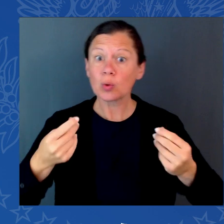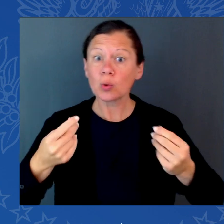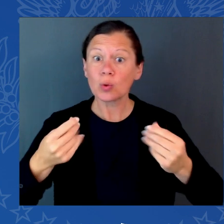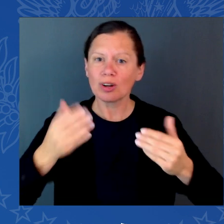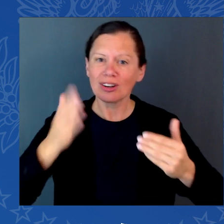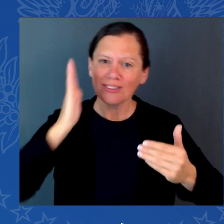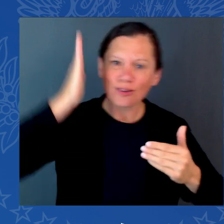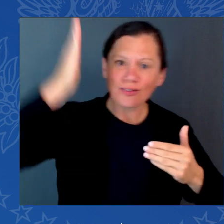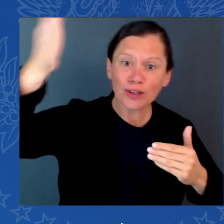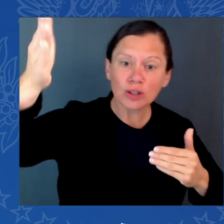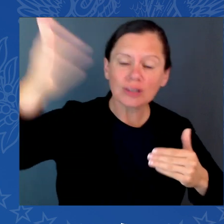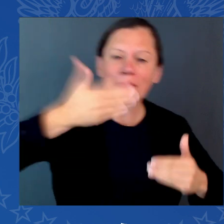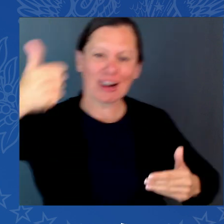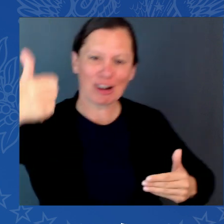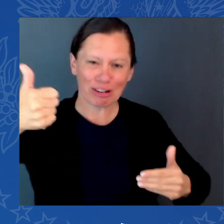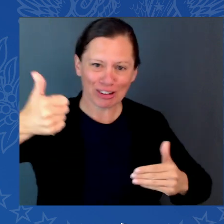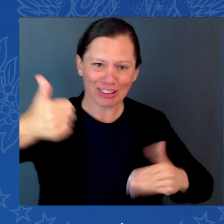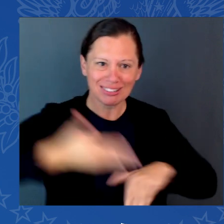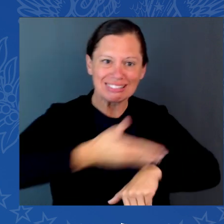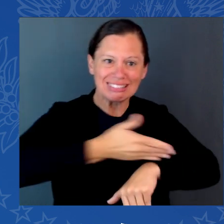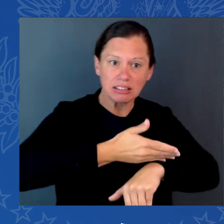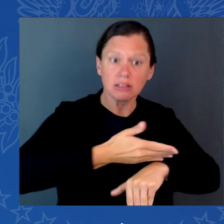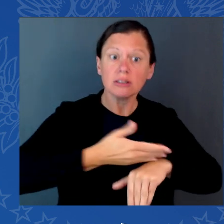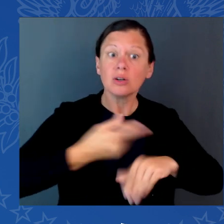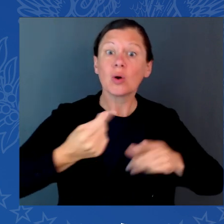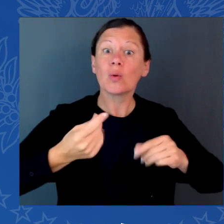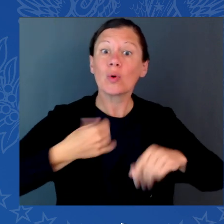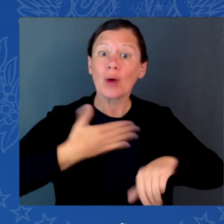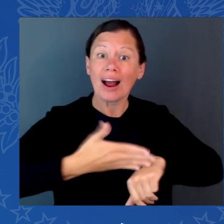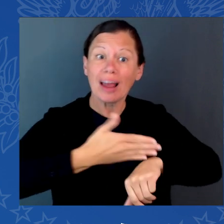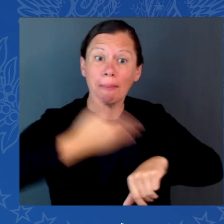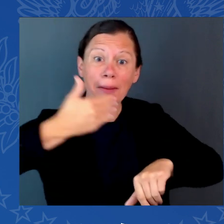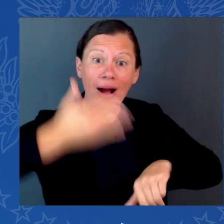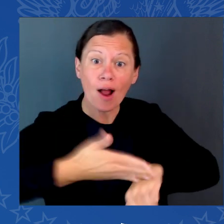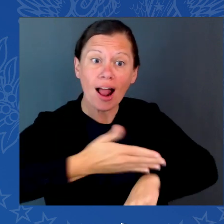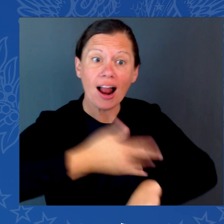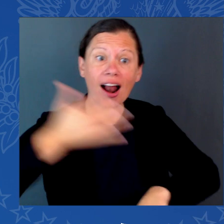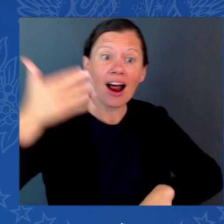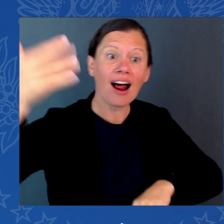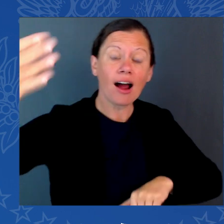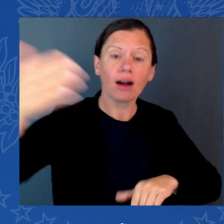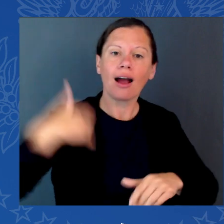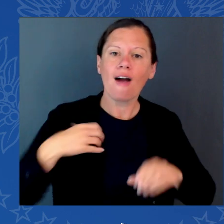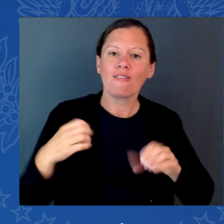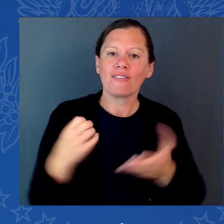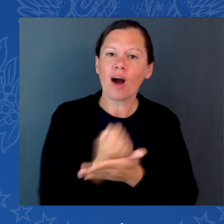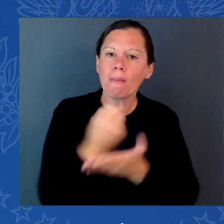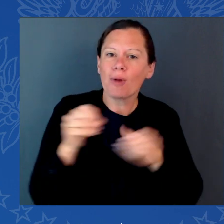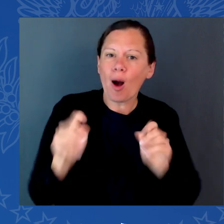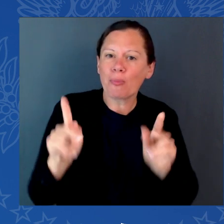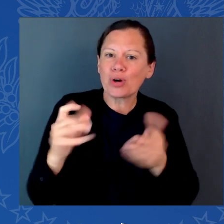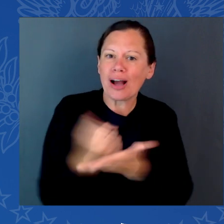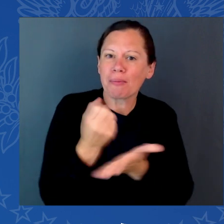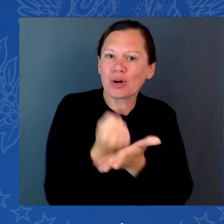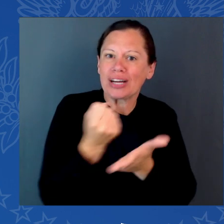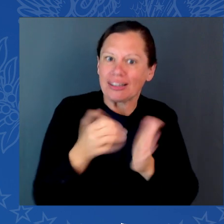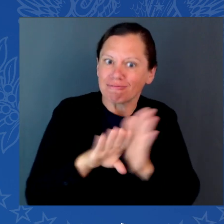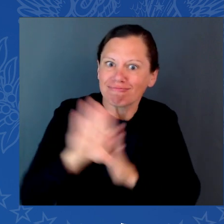represents greater opportunity, dignity, and prosperity for everyone. Last year, we came together as one to commit to this vision.